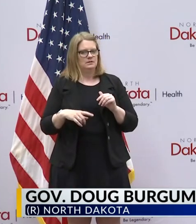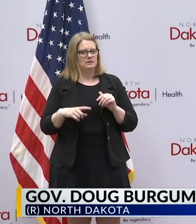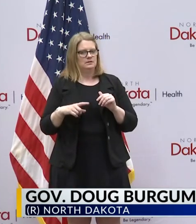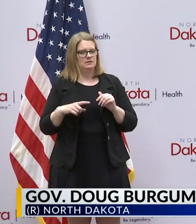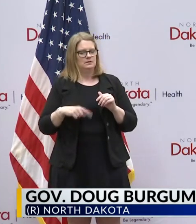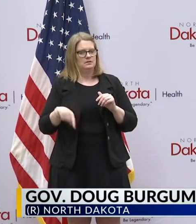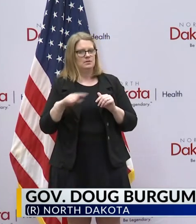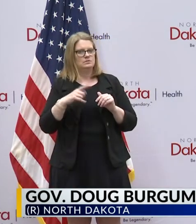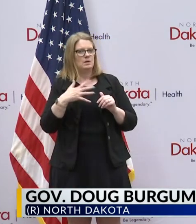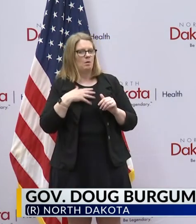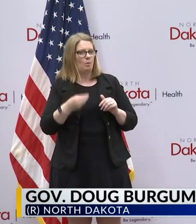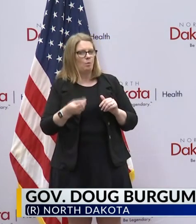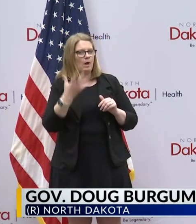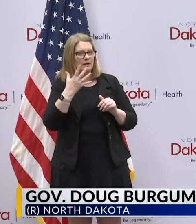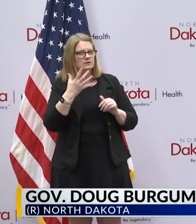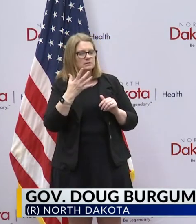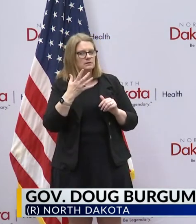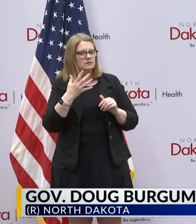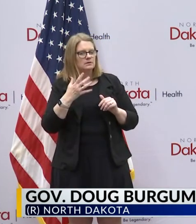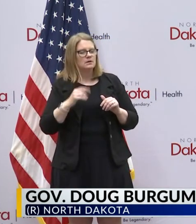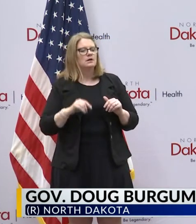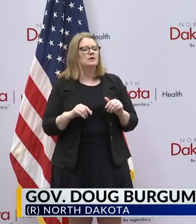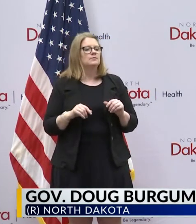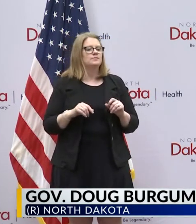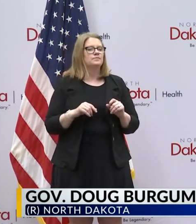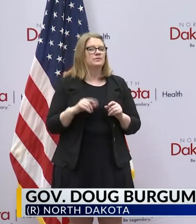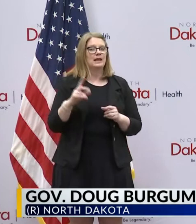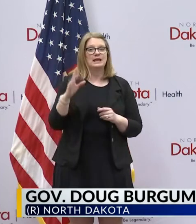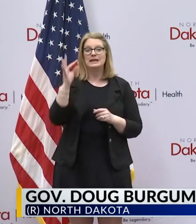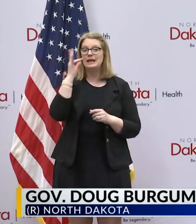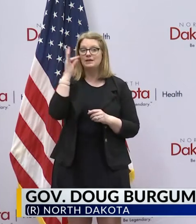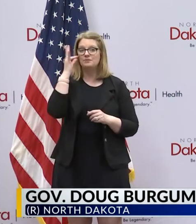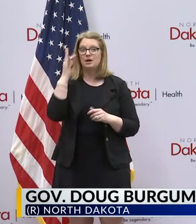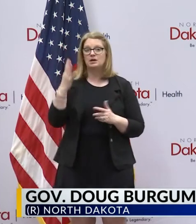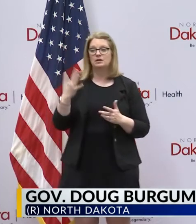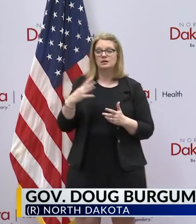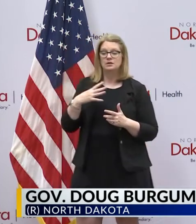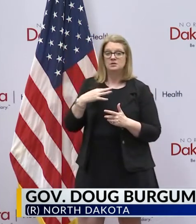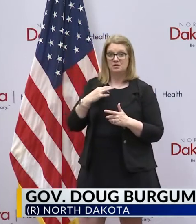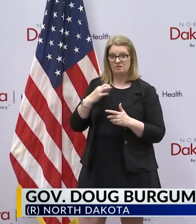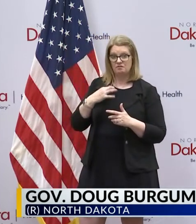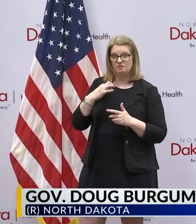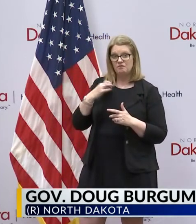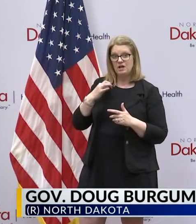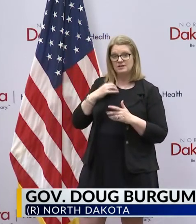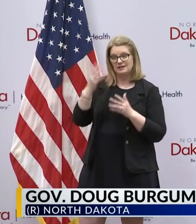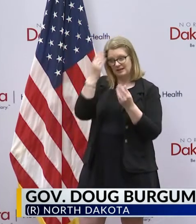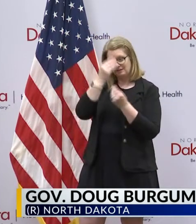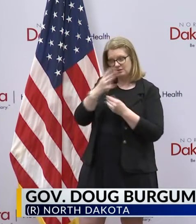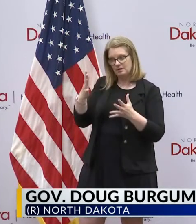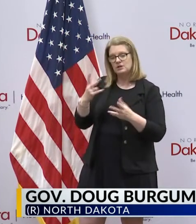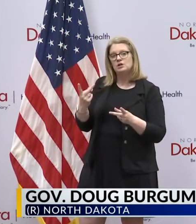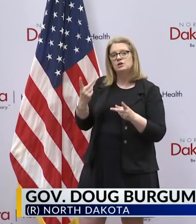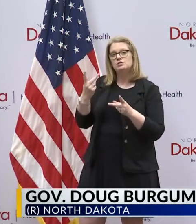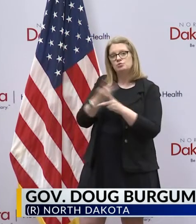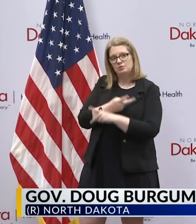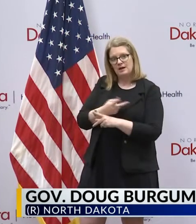LIKELY THAN THOSE THAT WOULD HAVE VOLUNTEERED TO HAVE BEEN A WHITE OR CAUCASIAN, AND NATIVE AMERICANS WHO VOLUNTEERED